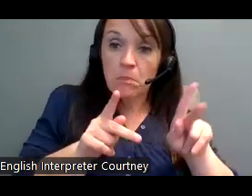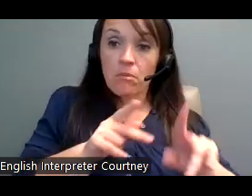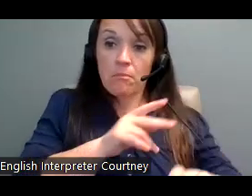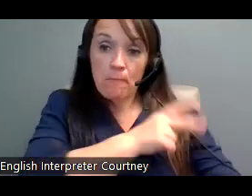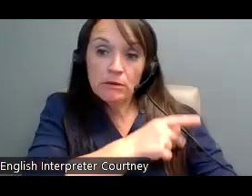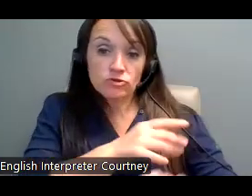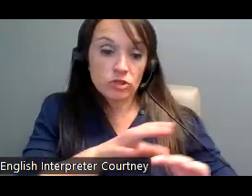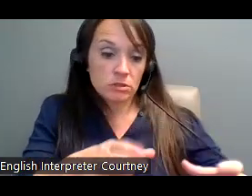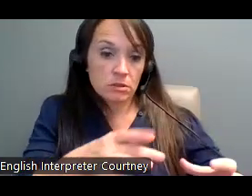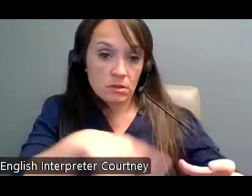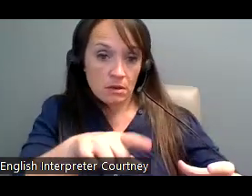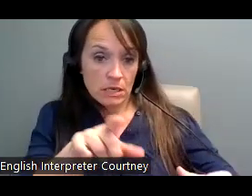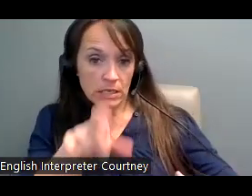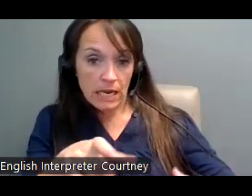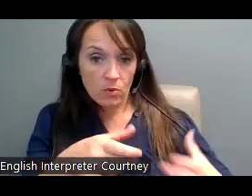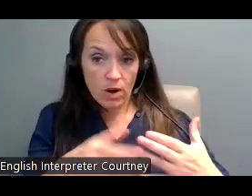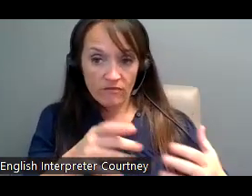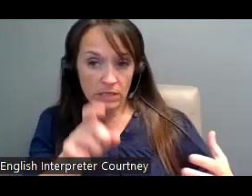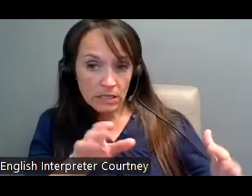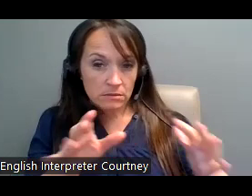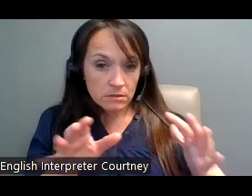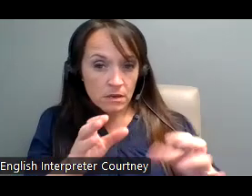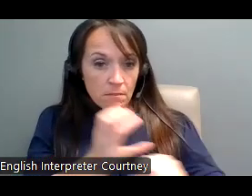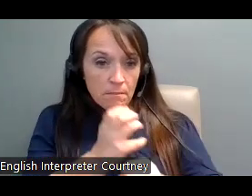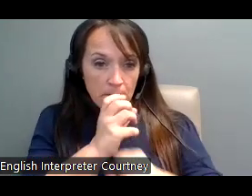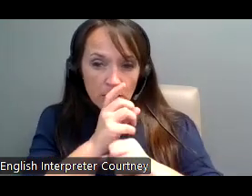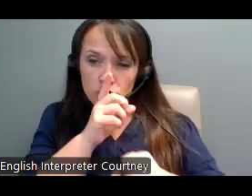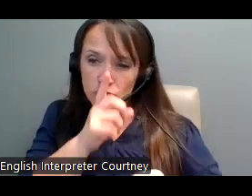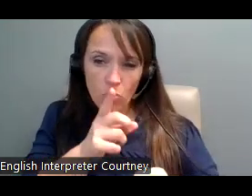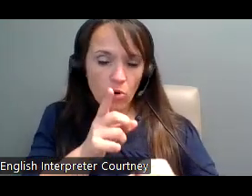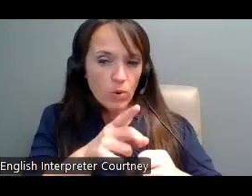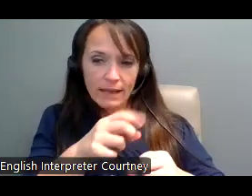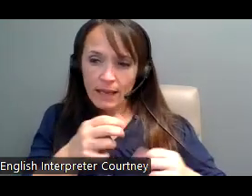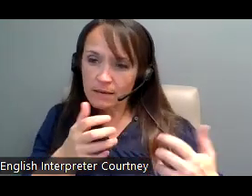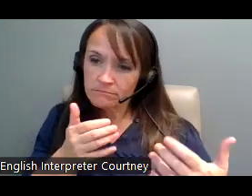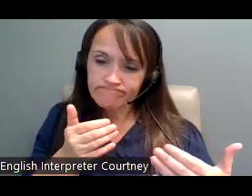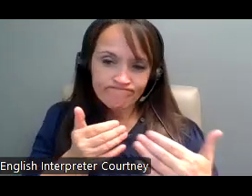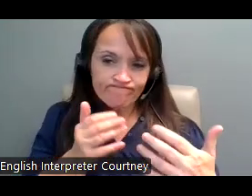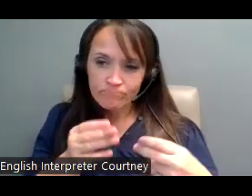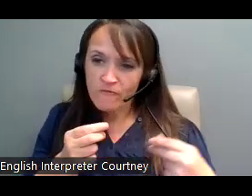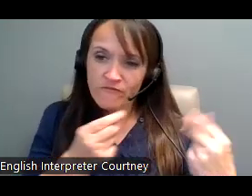enough to ensure out of home placement. We have to ensure that the providers are compliant as